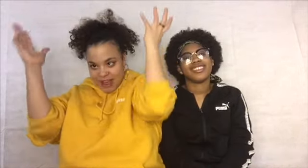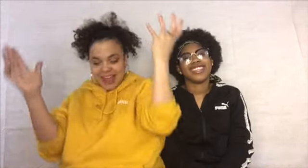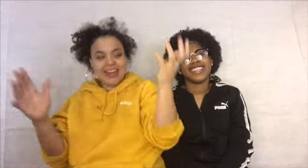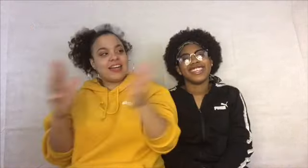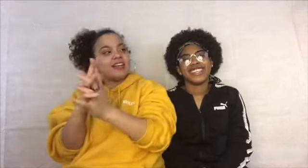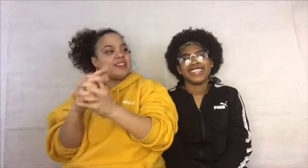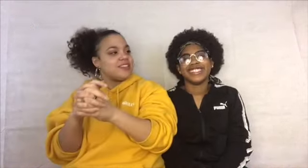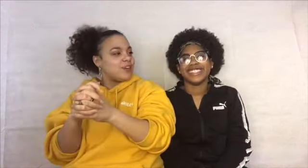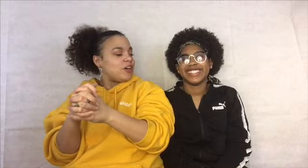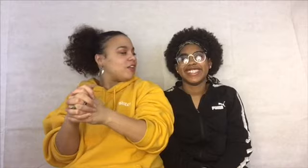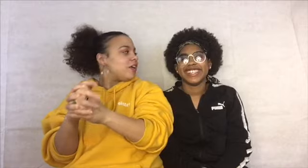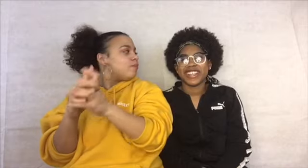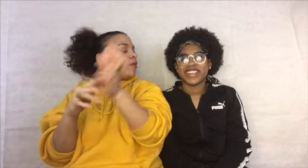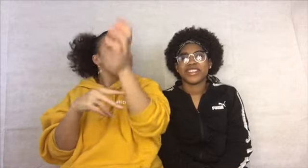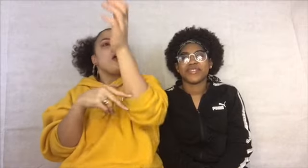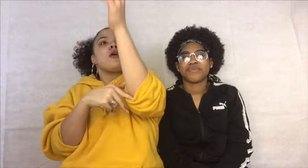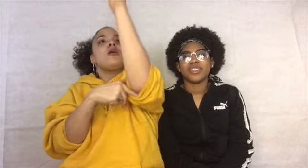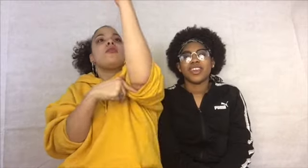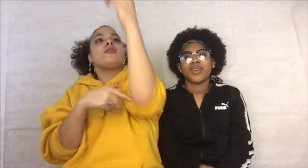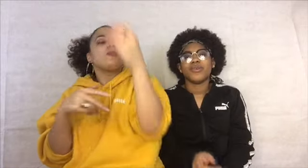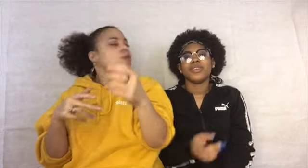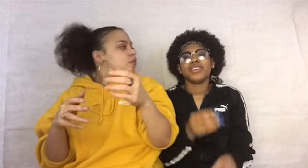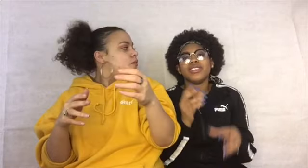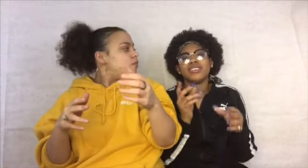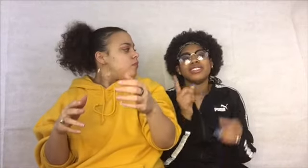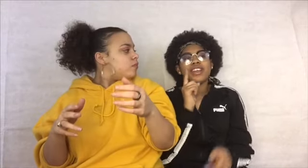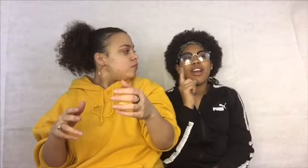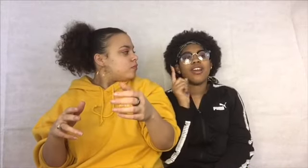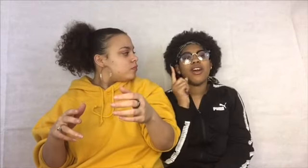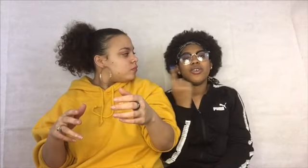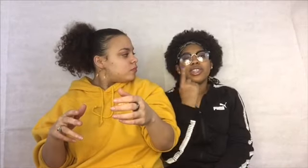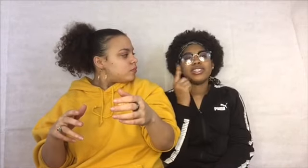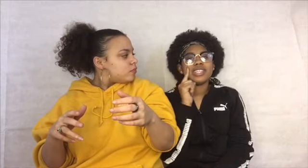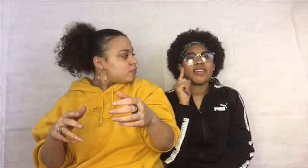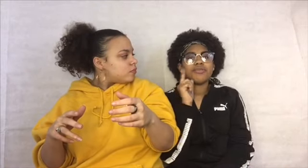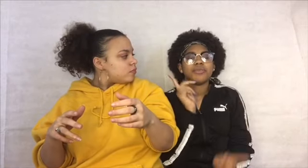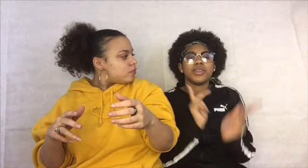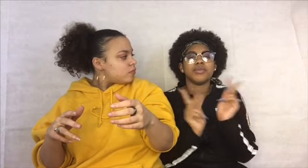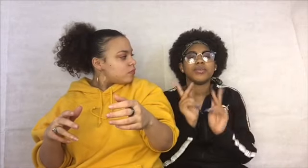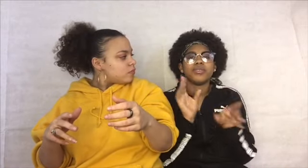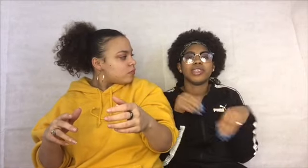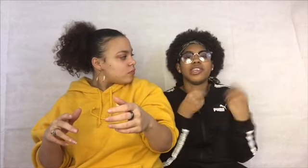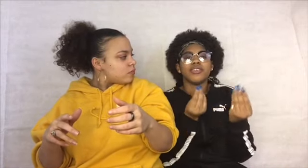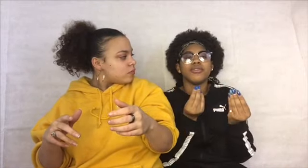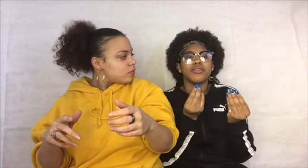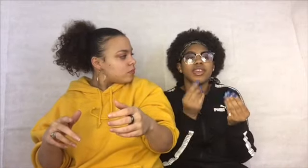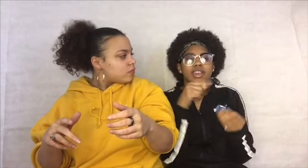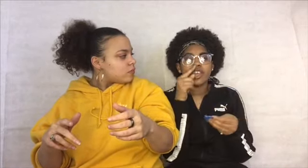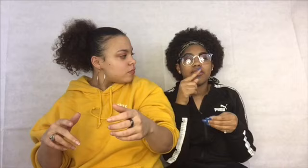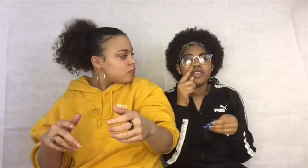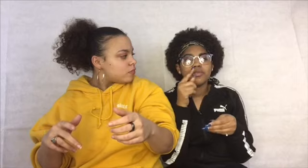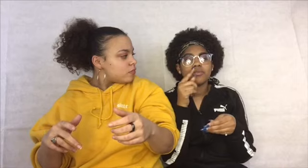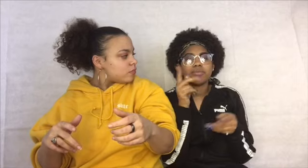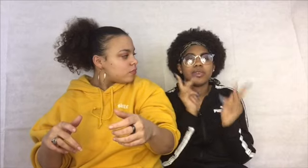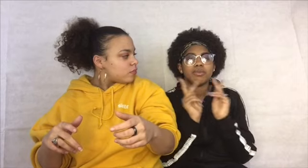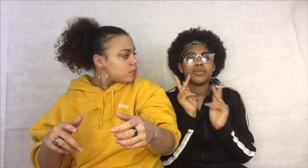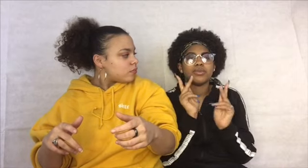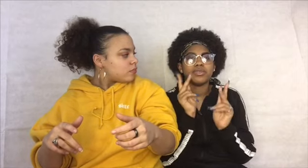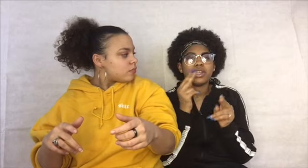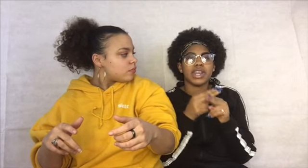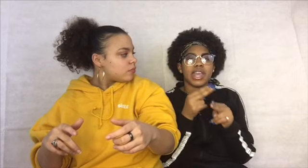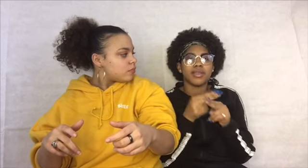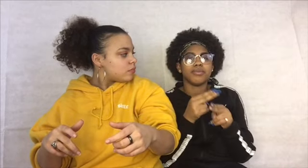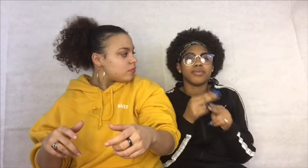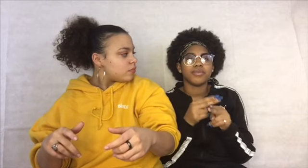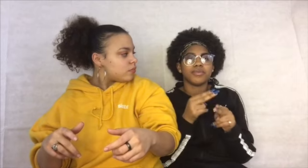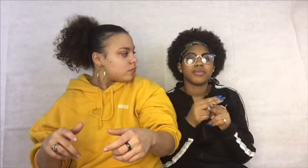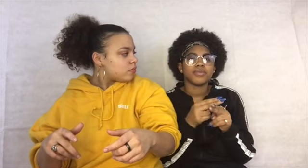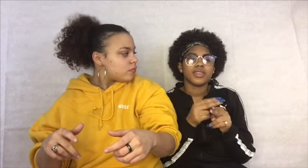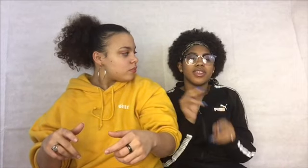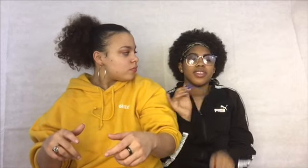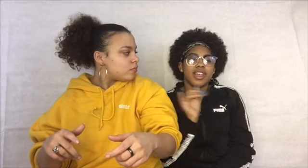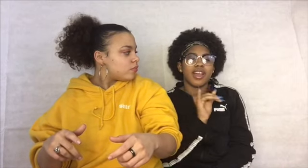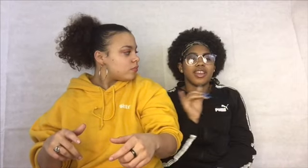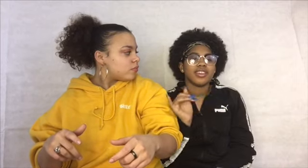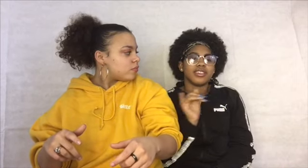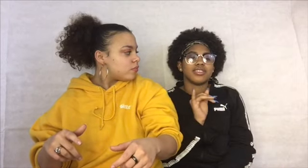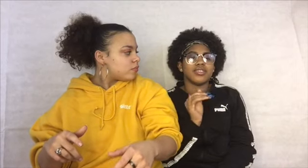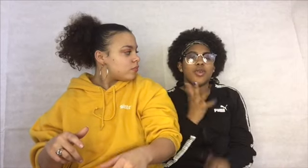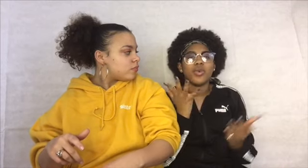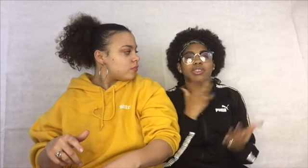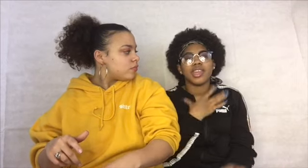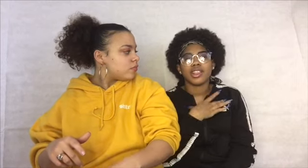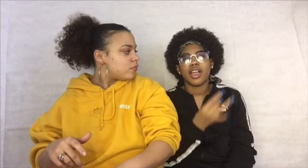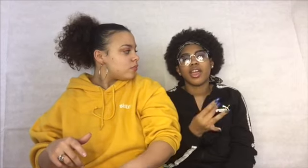Mine is Ro because my hair it's curly we only deaf people give hearing people a sign name (based on characteristics) like what they like